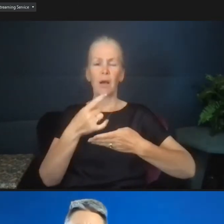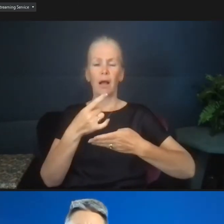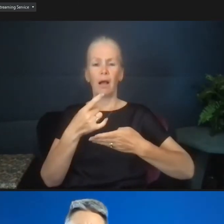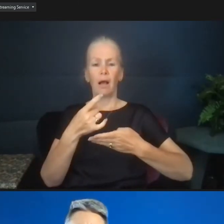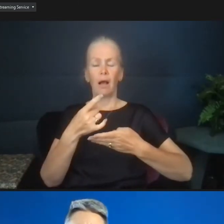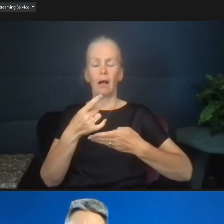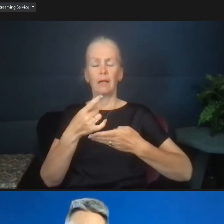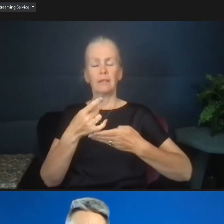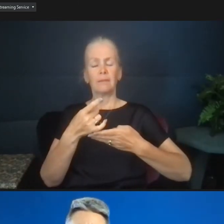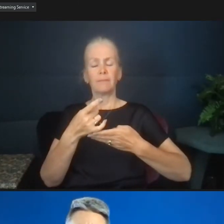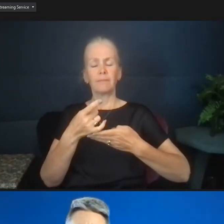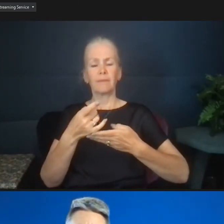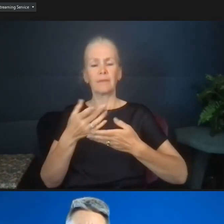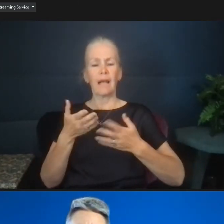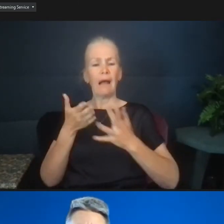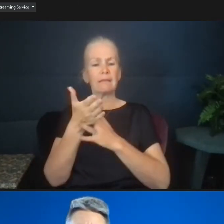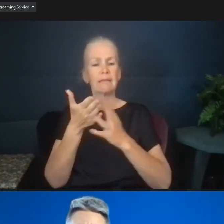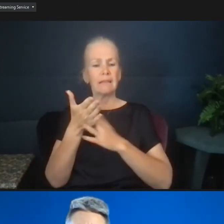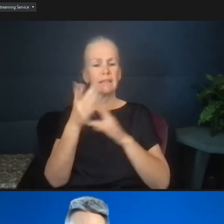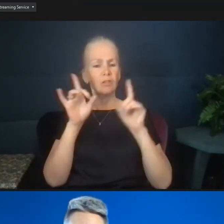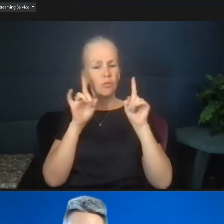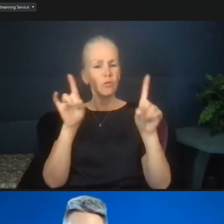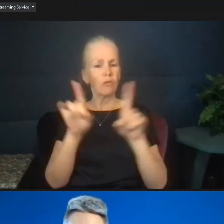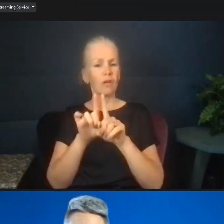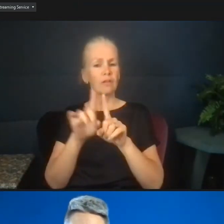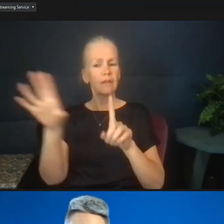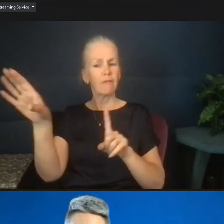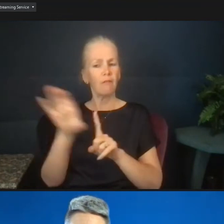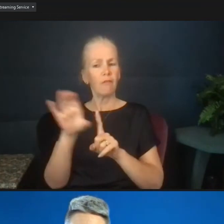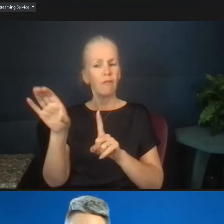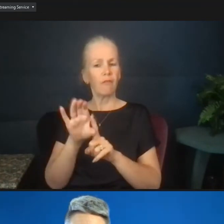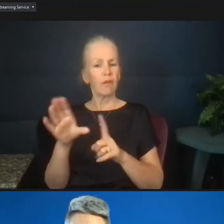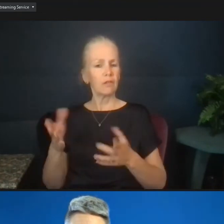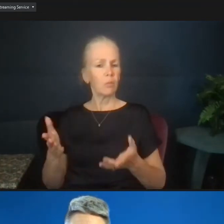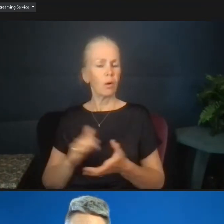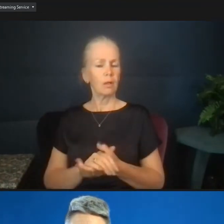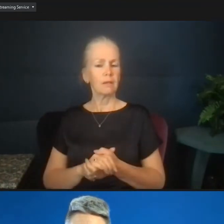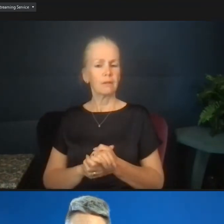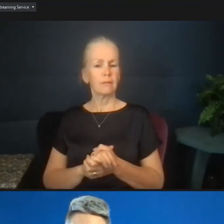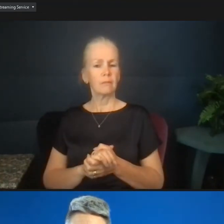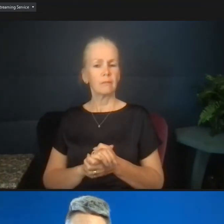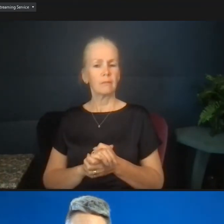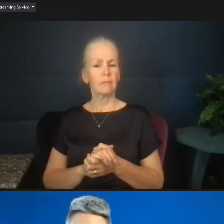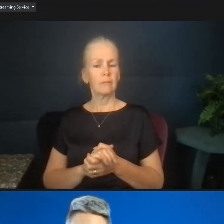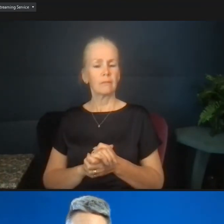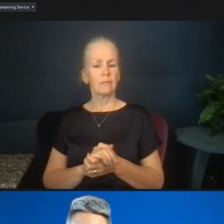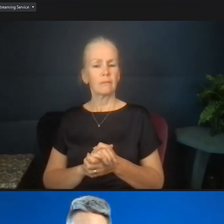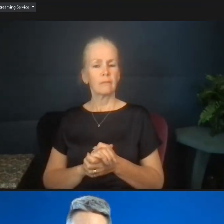student in university for funding worries. And it's about ensuring that your university